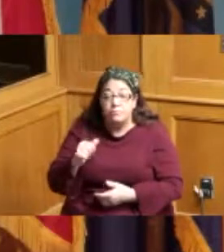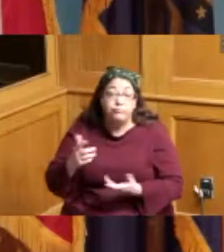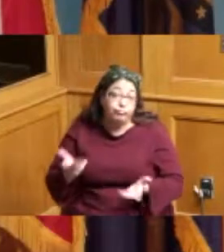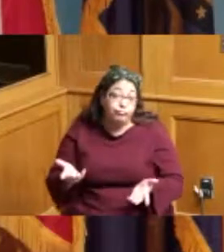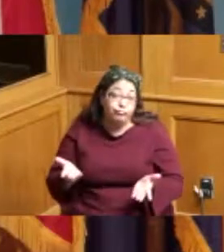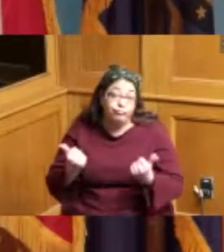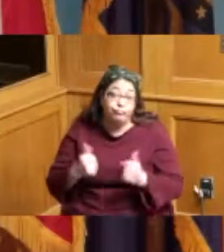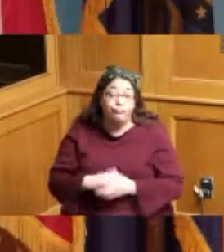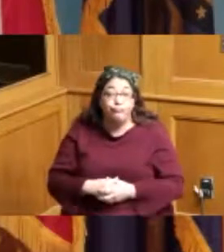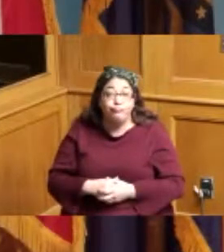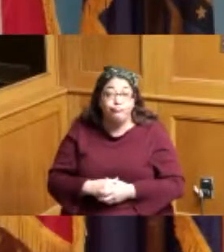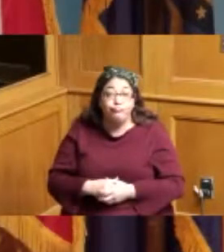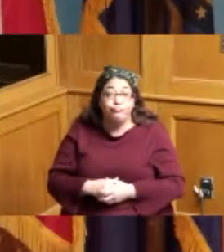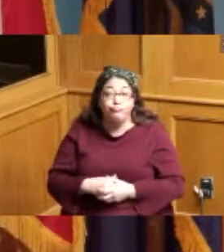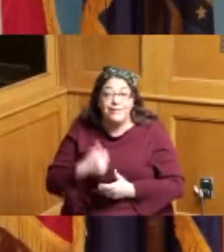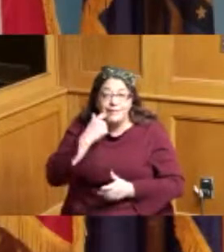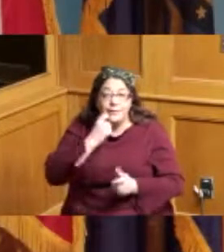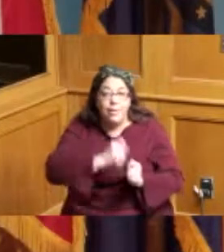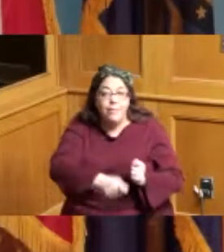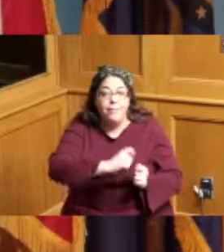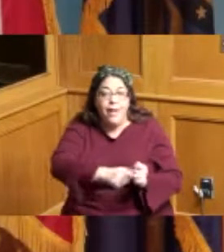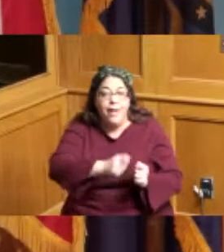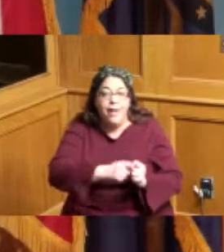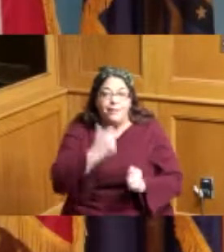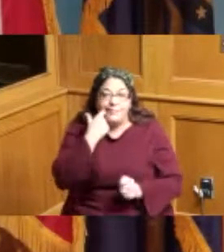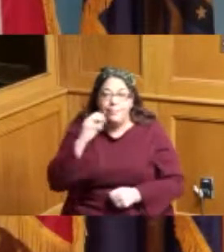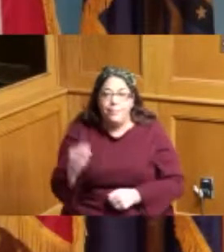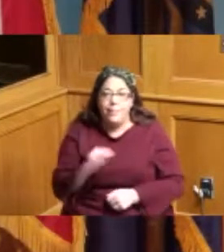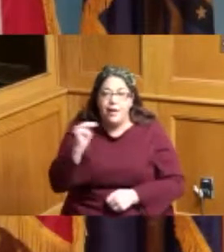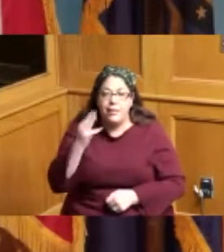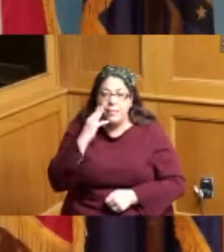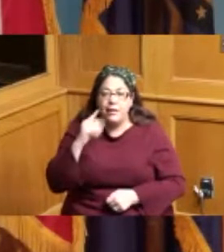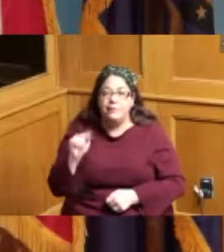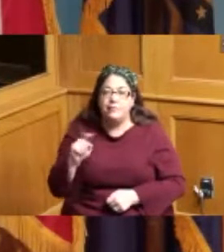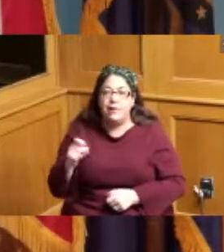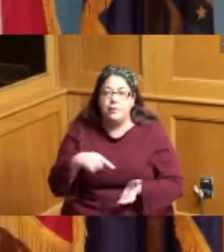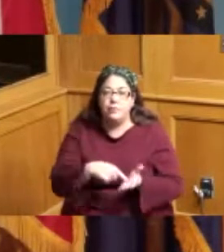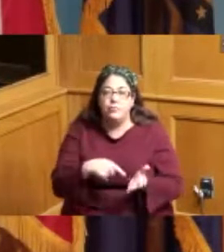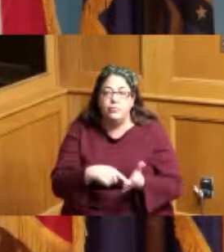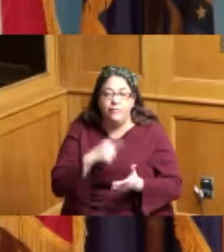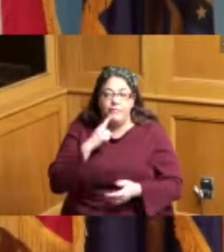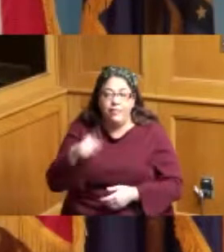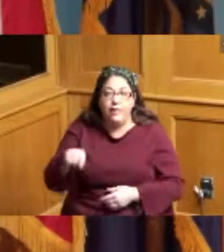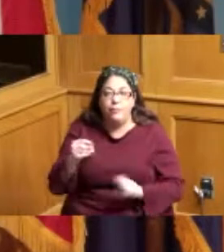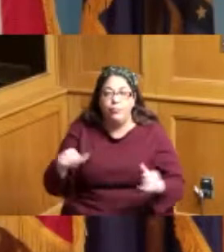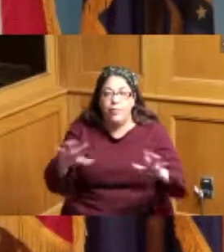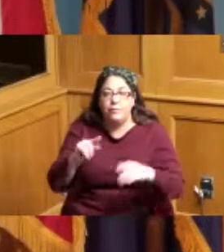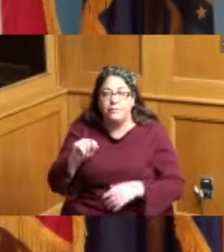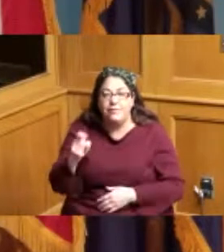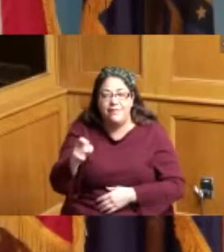to the Treasurer's office because the deadline was on Monday so this is a give back to the taxpayers